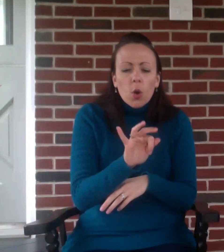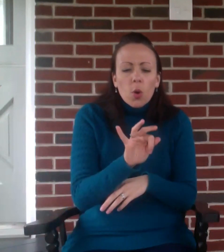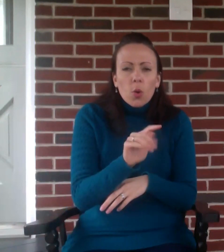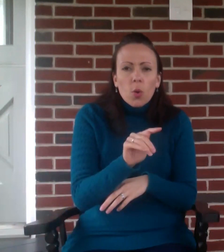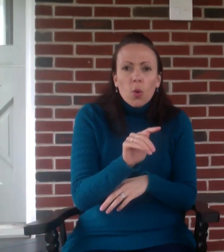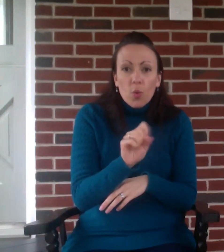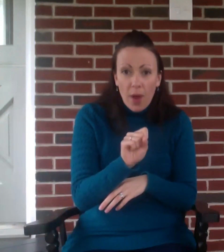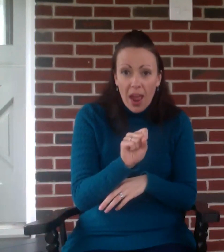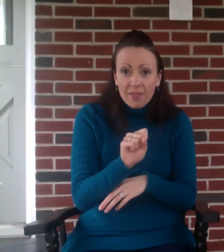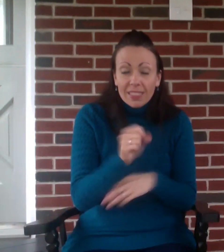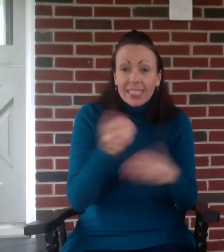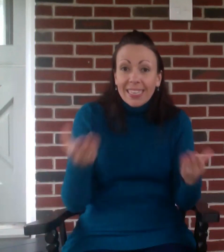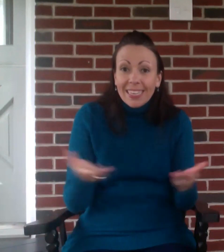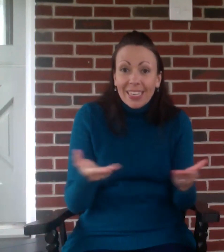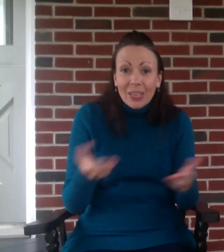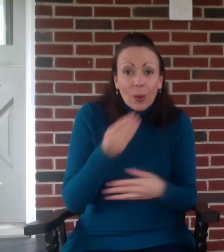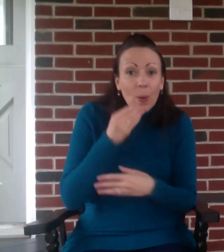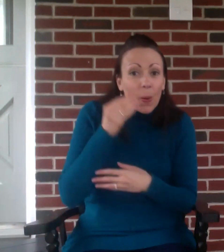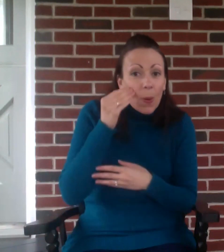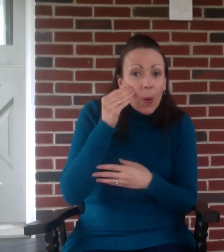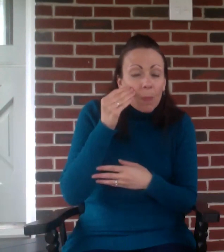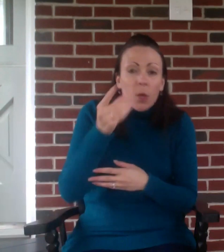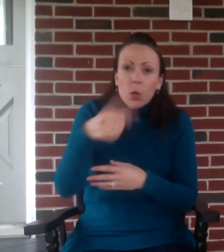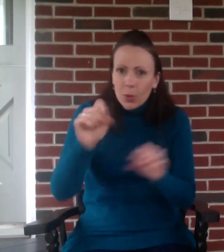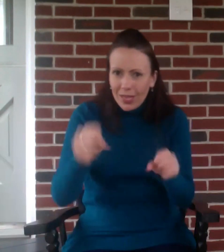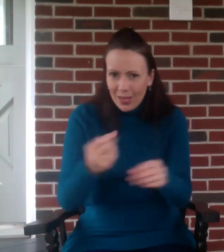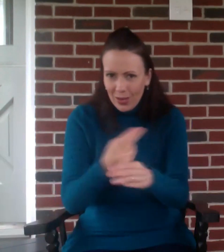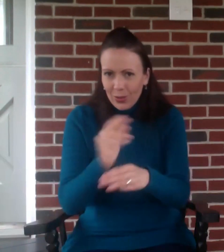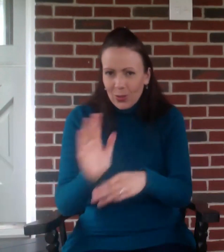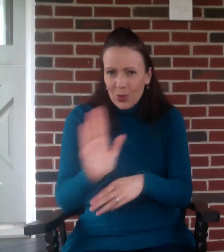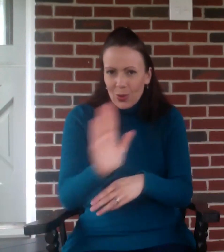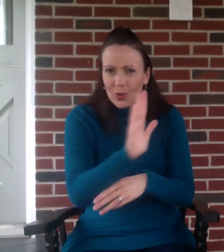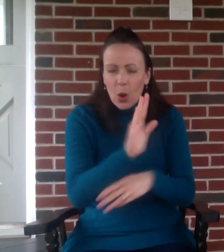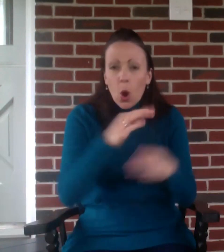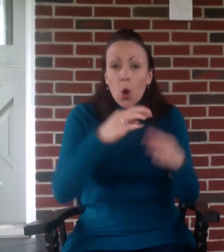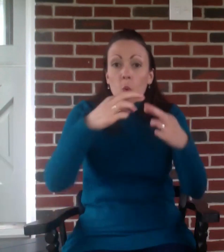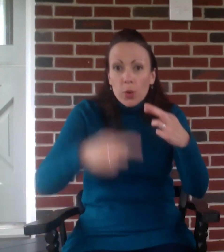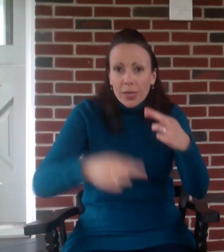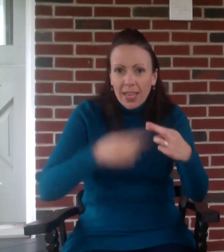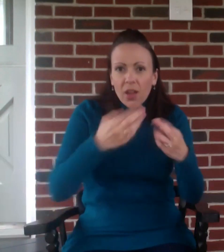and you'll see my daughters, and they're gonna help us. And we're gonna show you how to do a few activities.